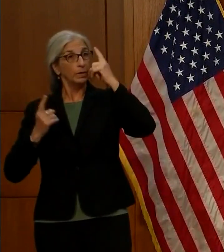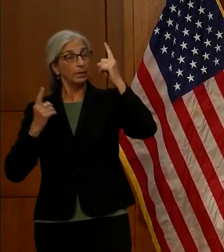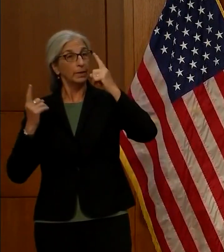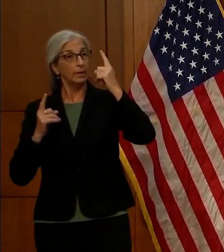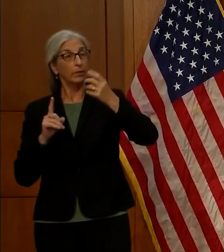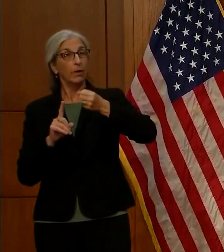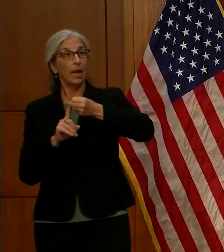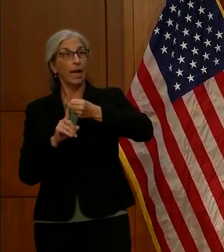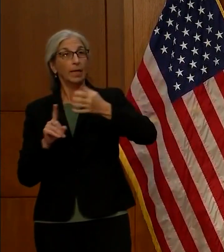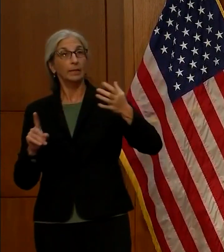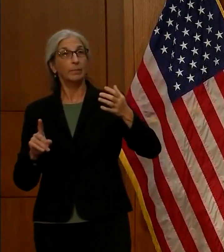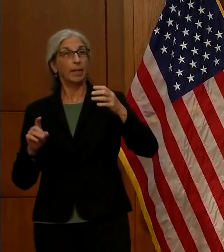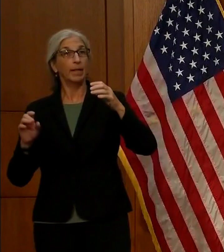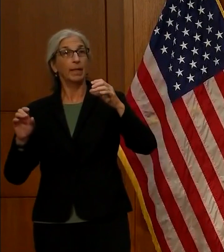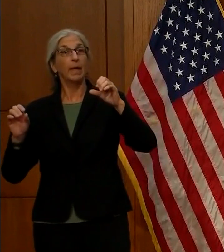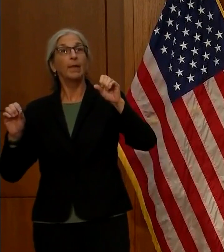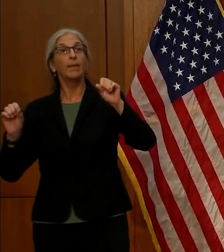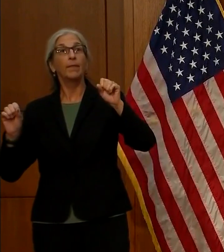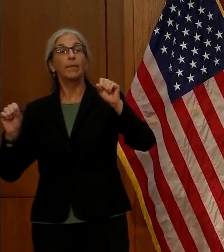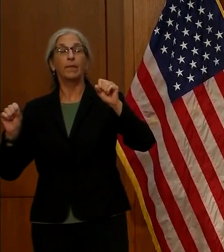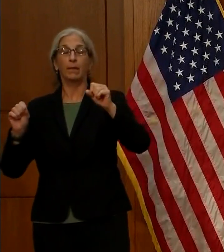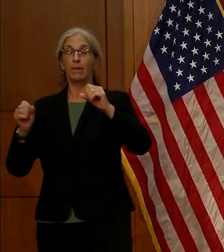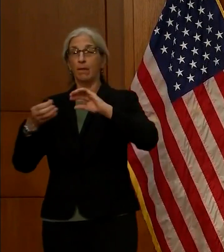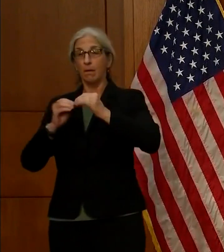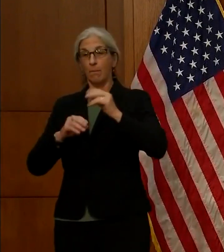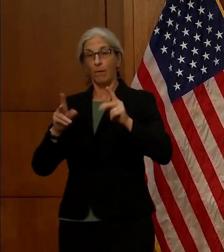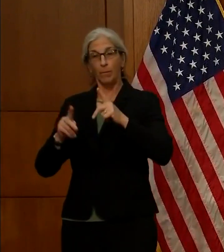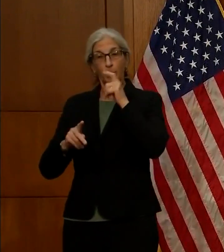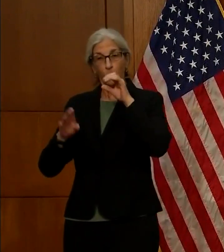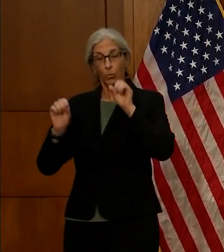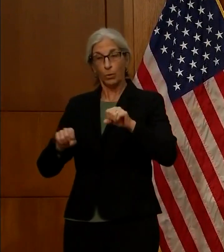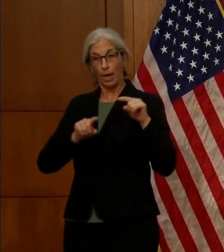ADMINISTRATION GIVEN ANY CONSIDERATION TO EXPANDING THE